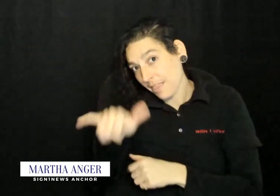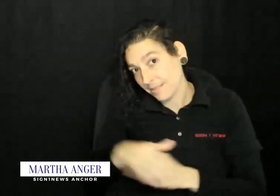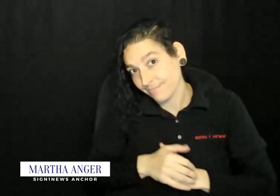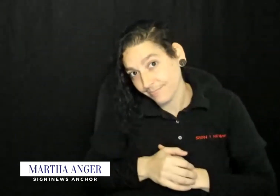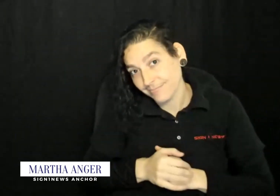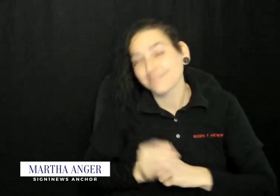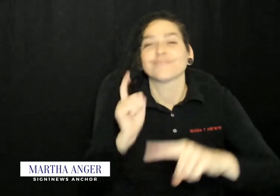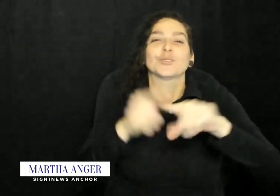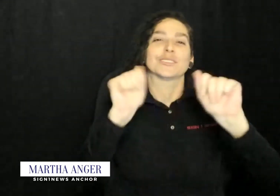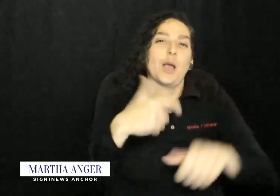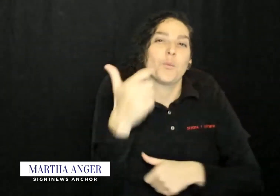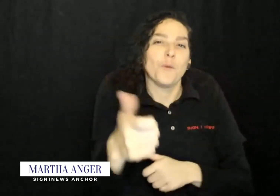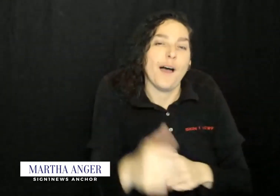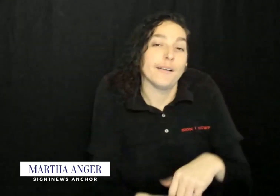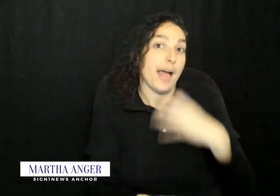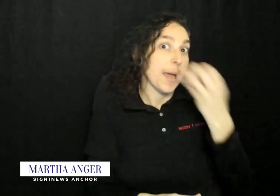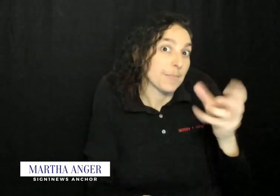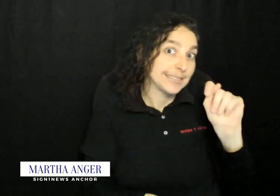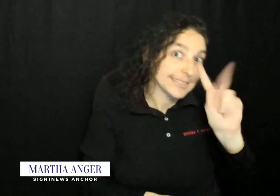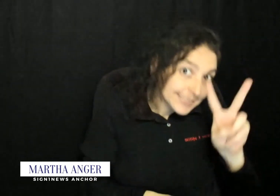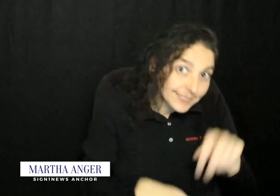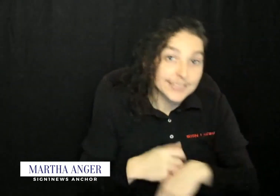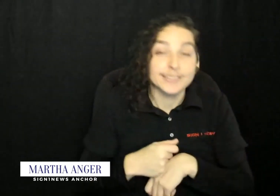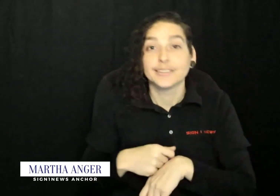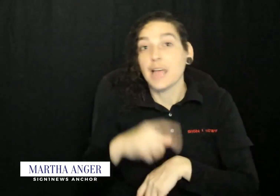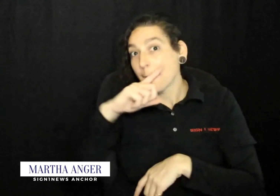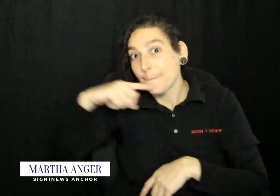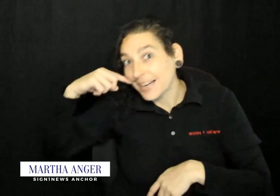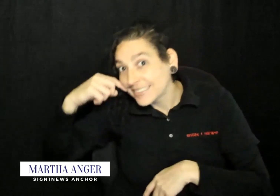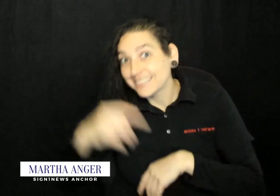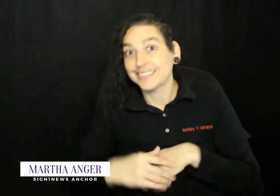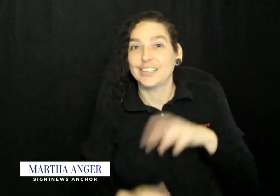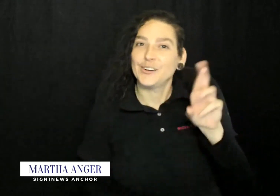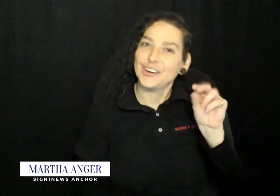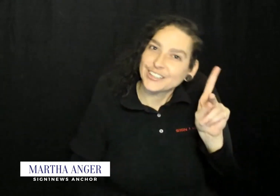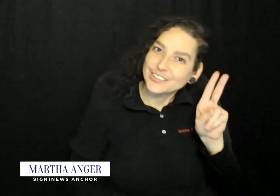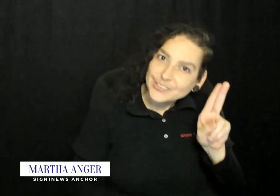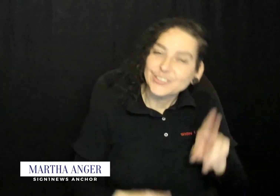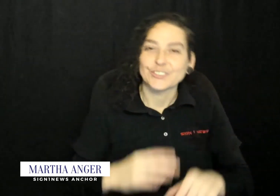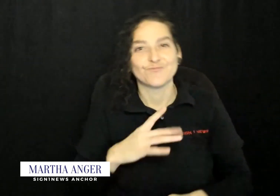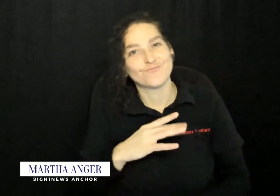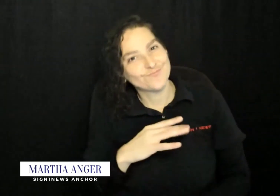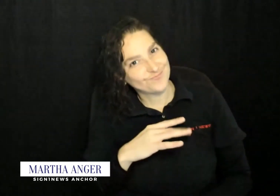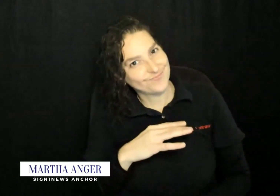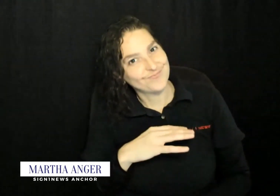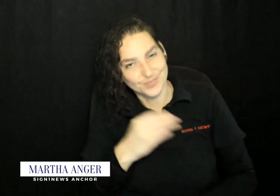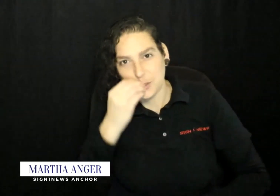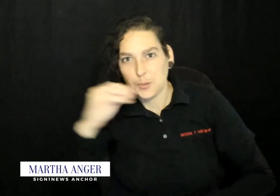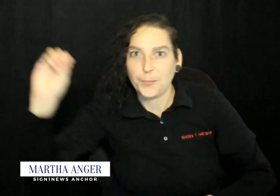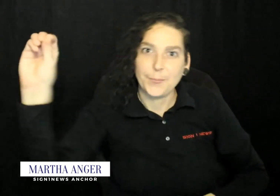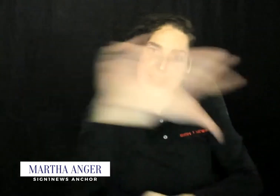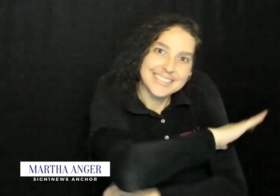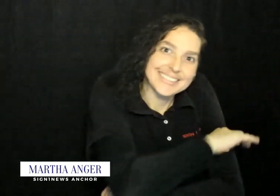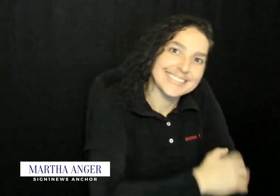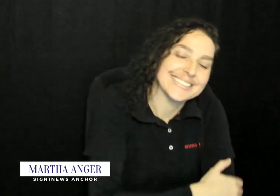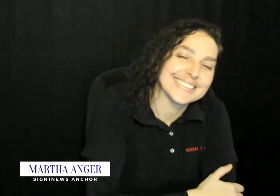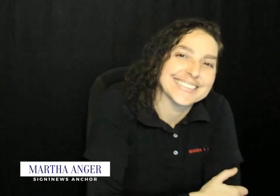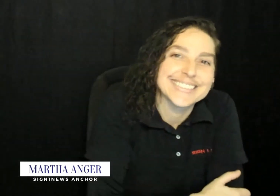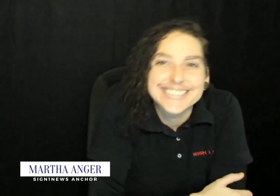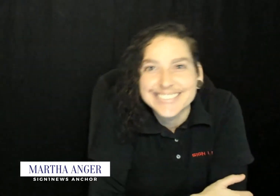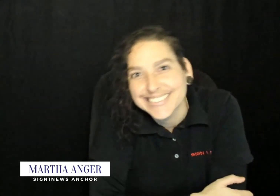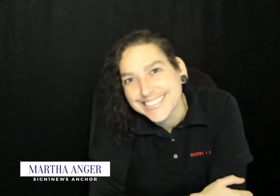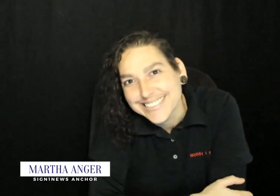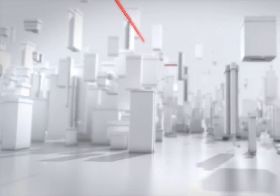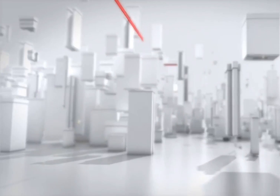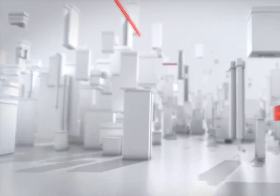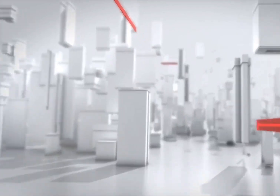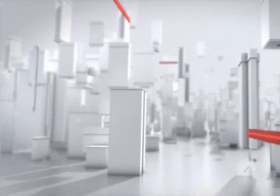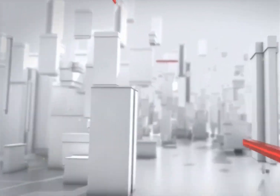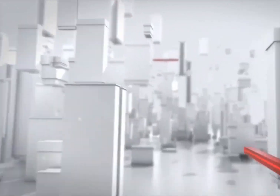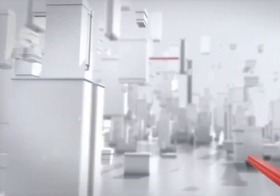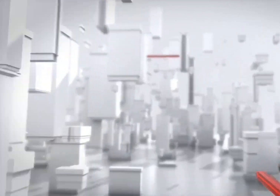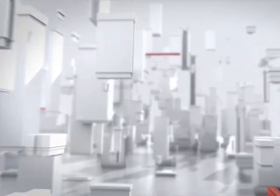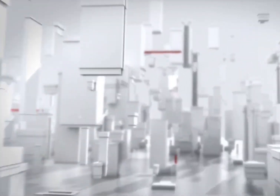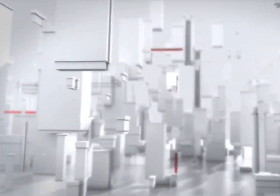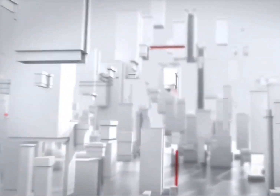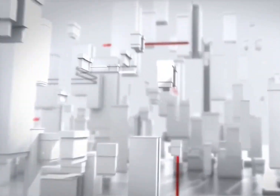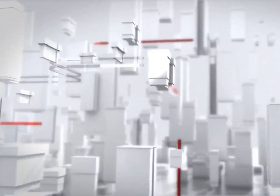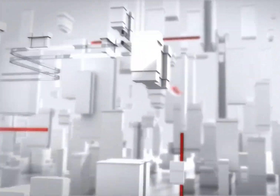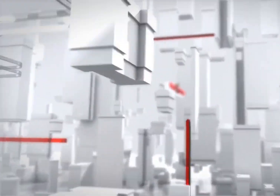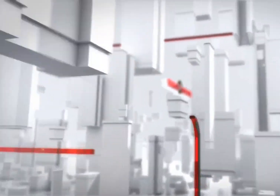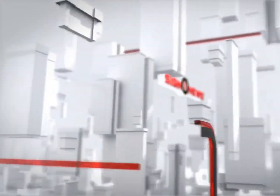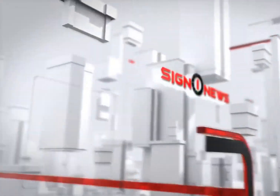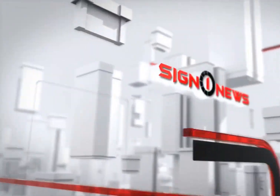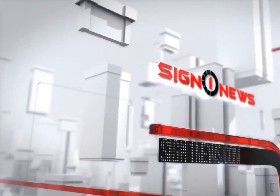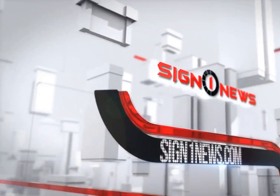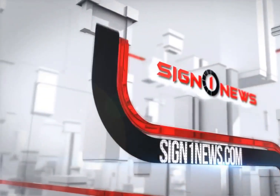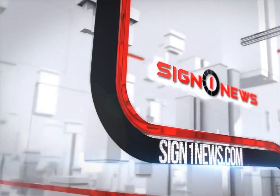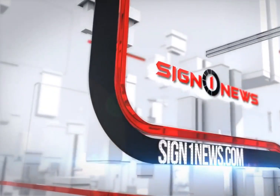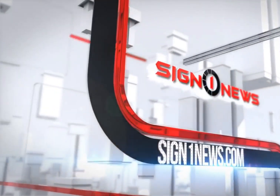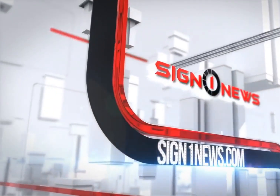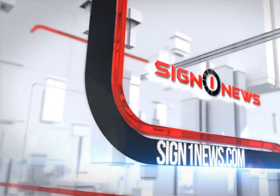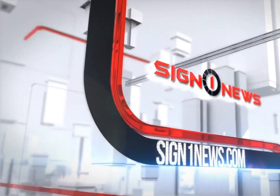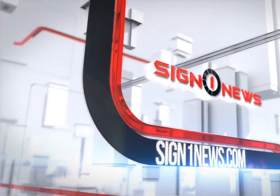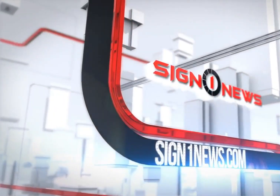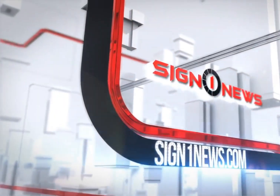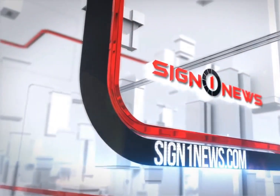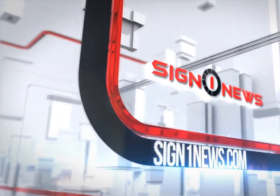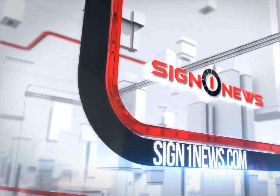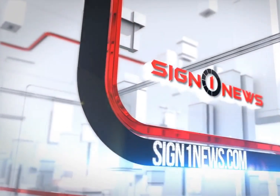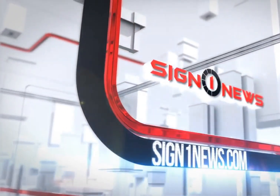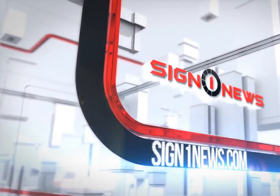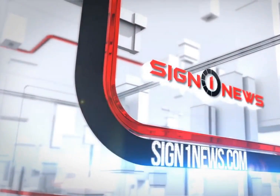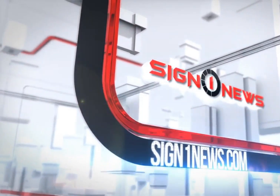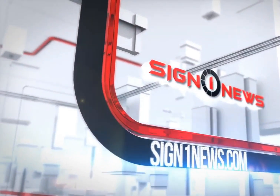or Google play store on your smart phone and you can also watch on Apple TV Amazon and Roku